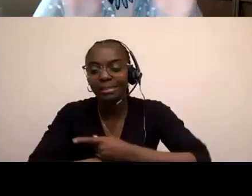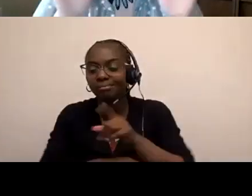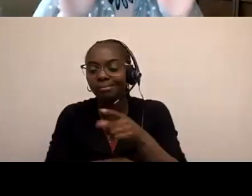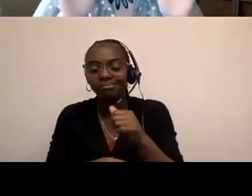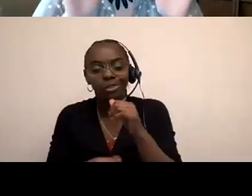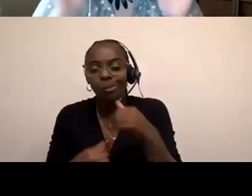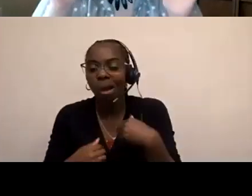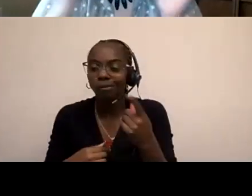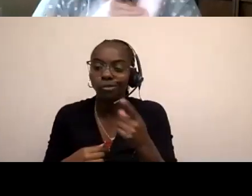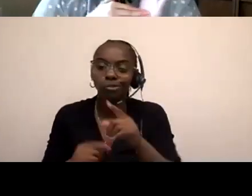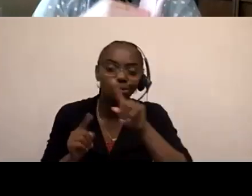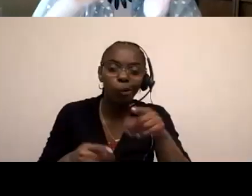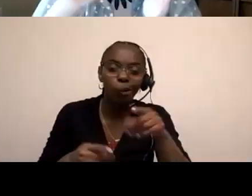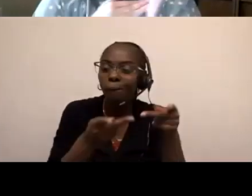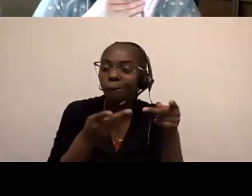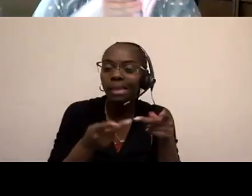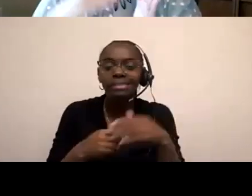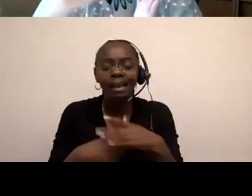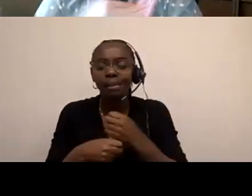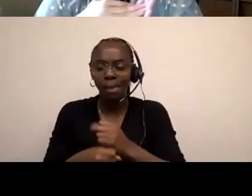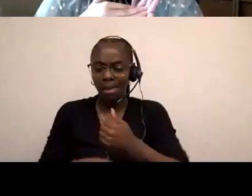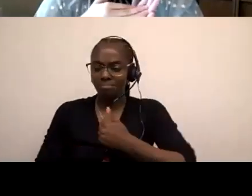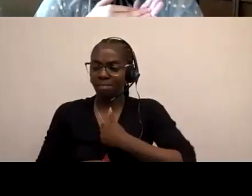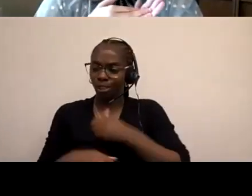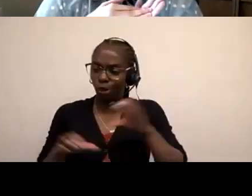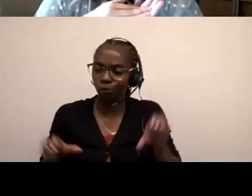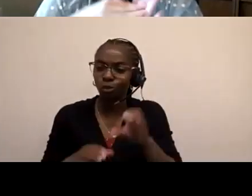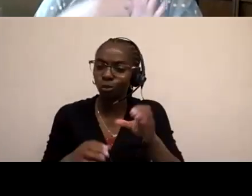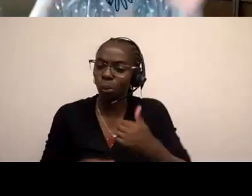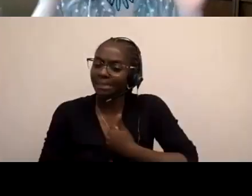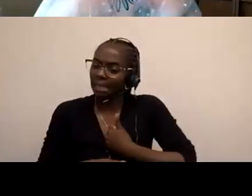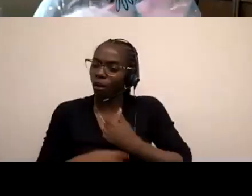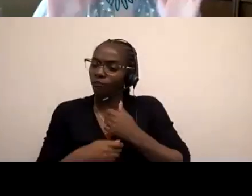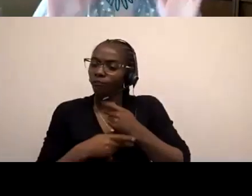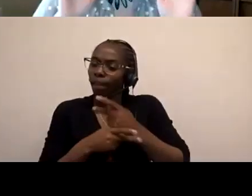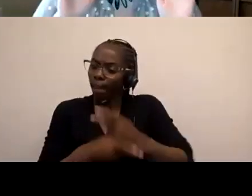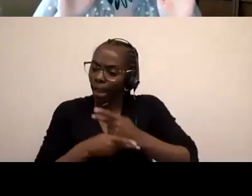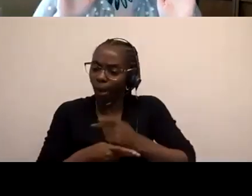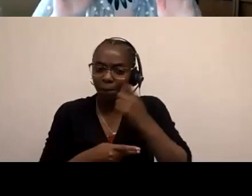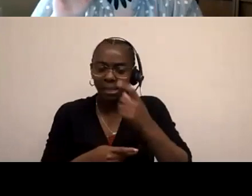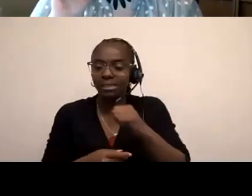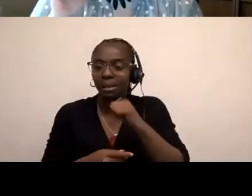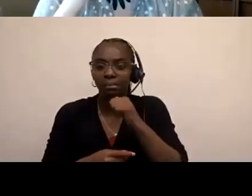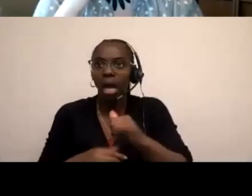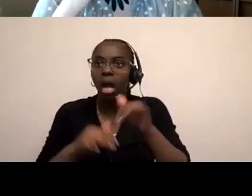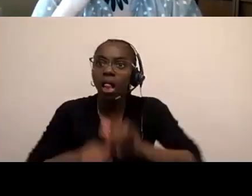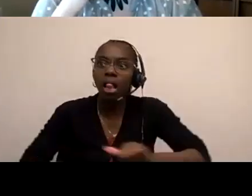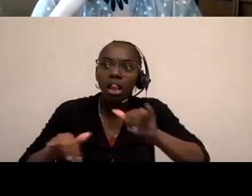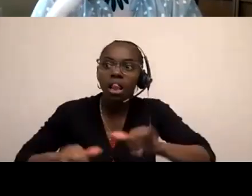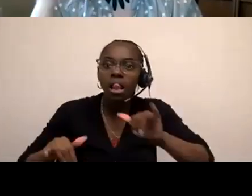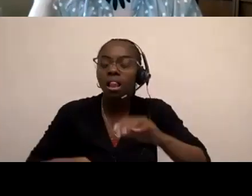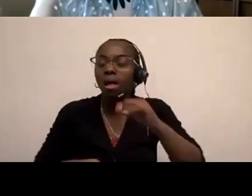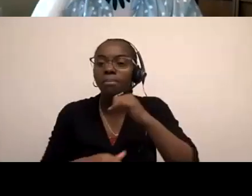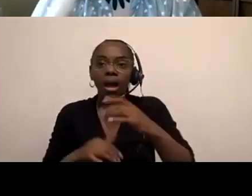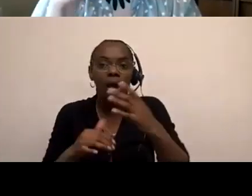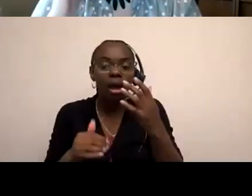ANYWHERE I HAVE TO MAKE MYSELF DO CERTAIN SELF CARE THINGS BECAUSE I'M OUT OF ROUTINE. YOU WANT TO HELP THEM FOCUS